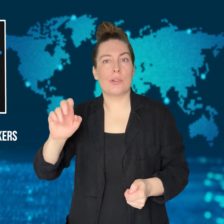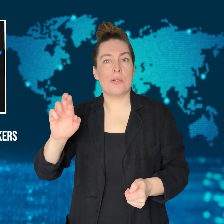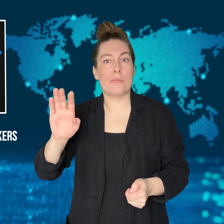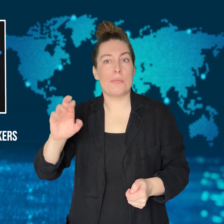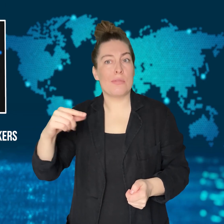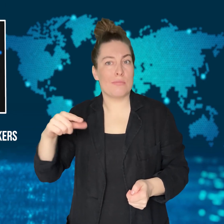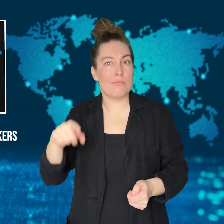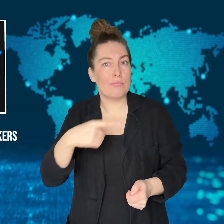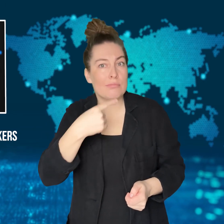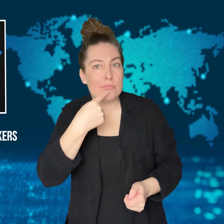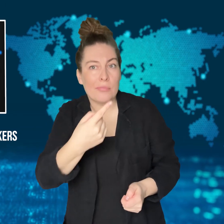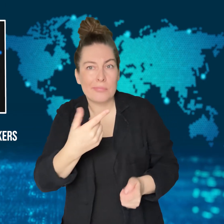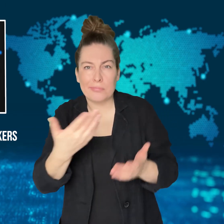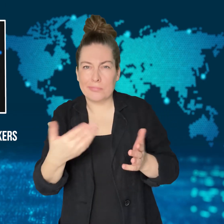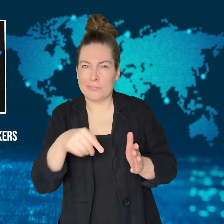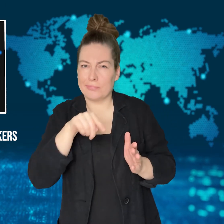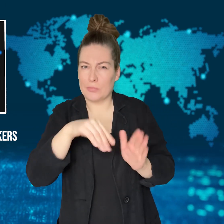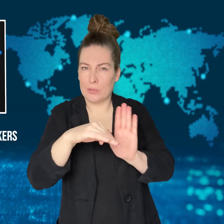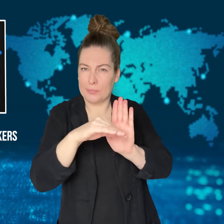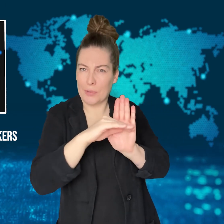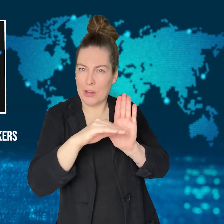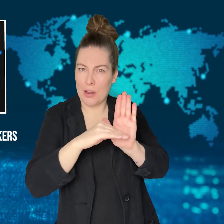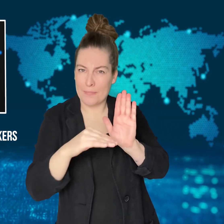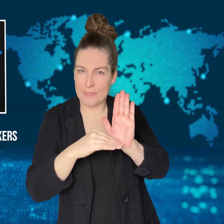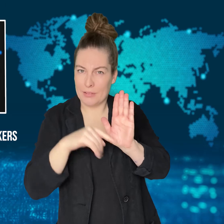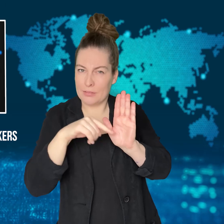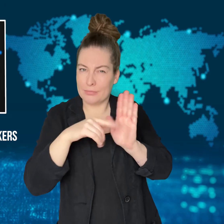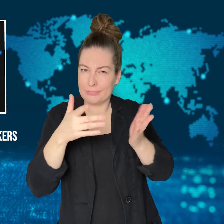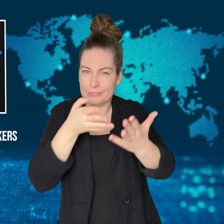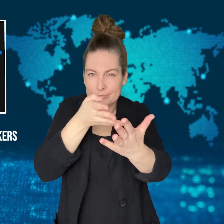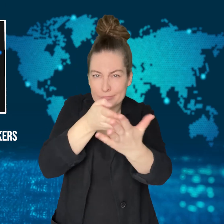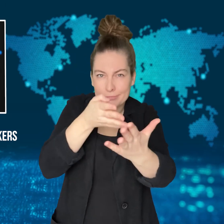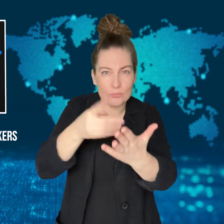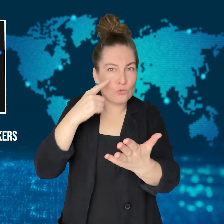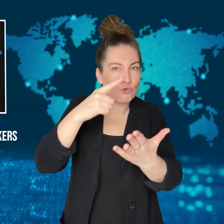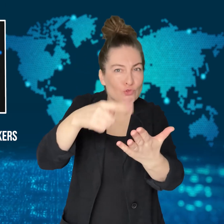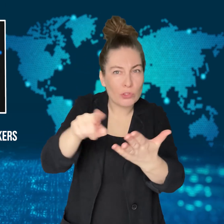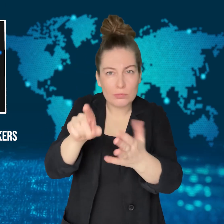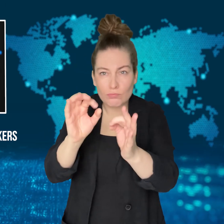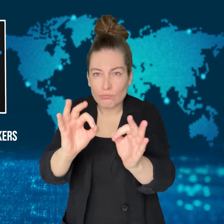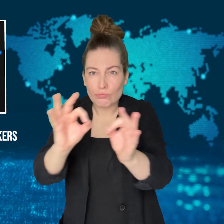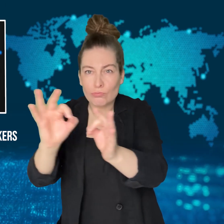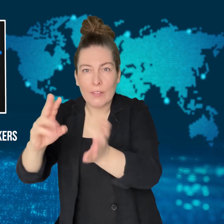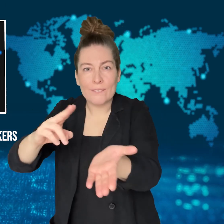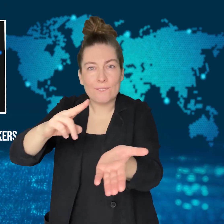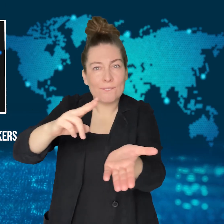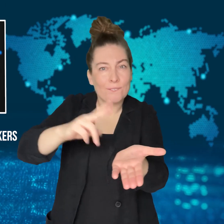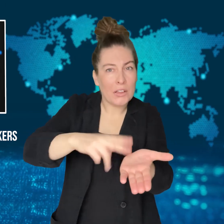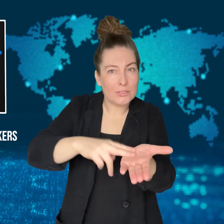that the fact-checking program would